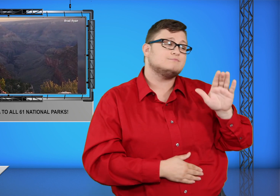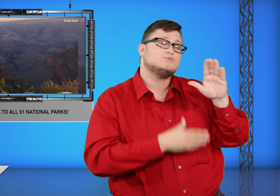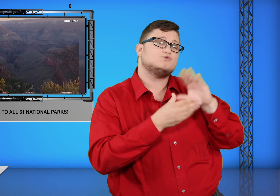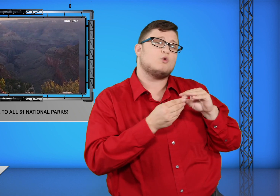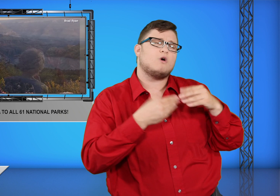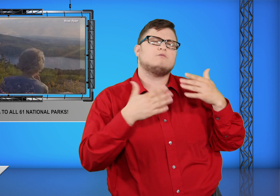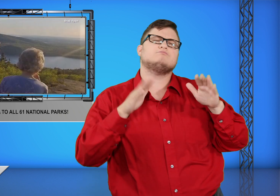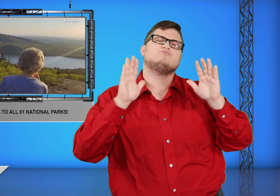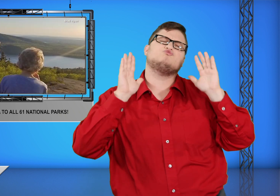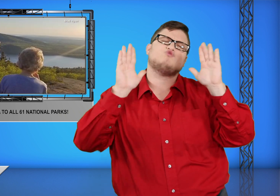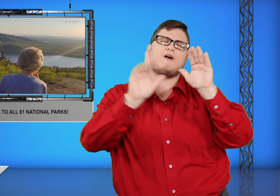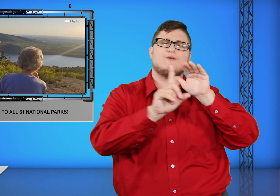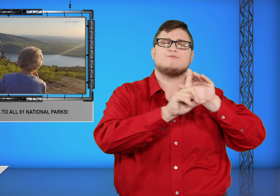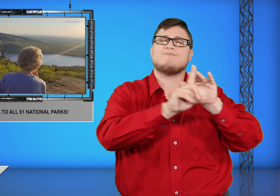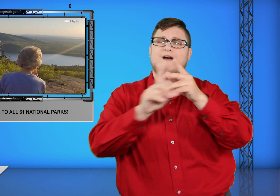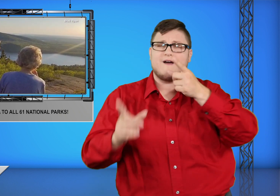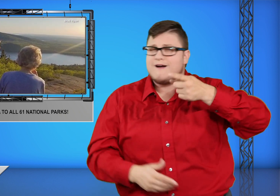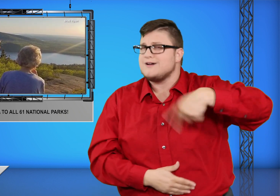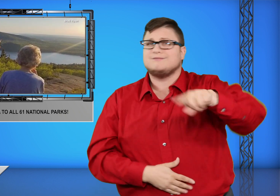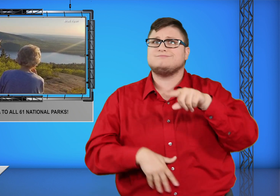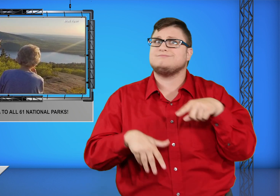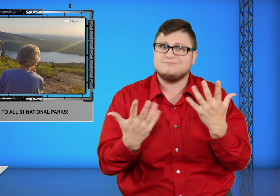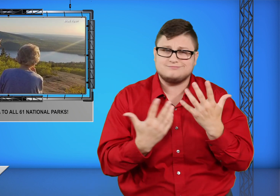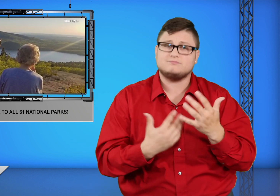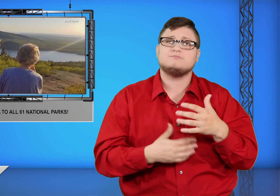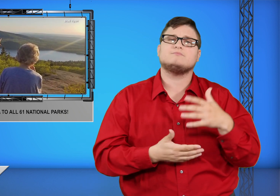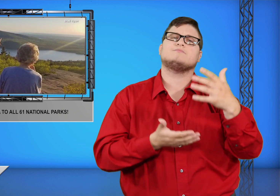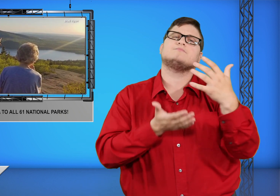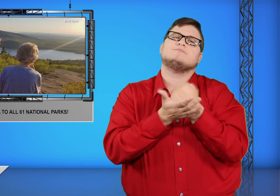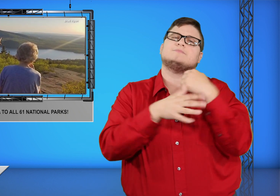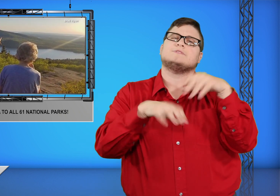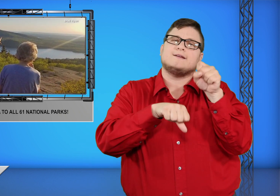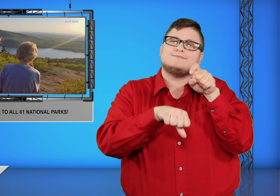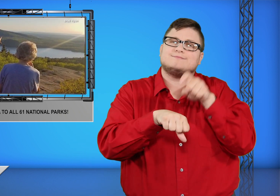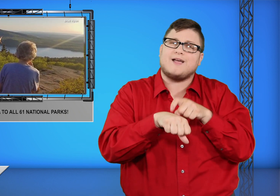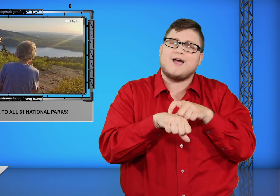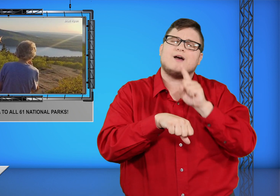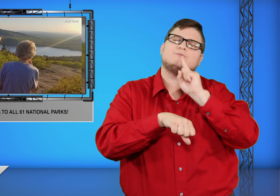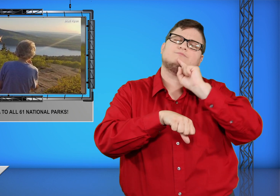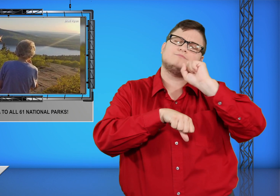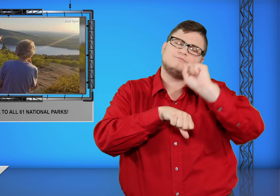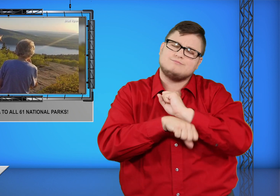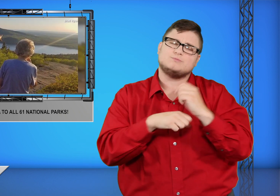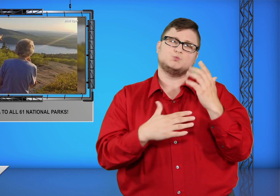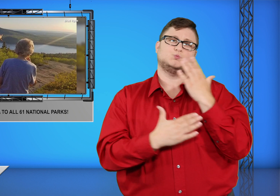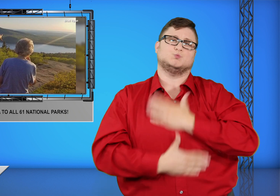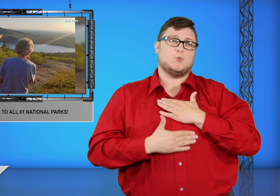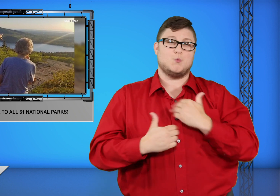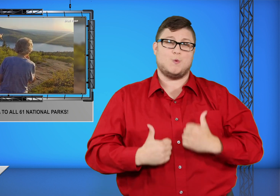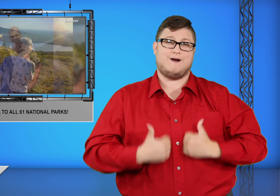And Grandma Joy's story is a great reminder for all of us: take the time to really enjoy